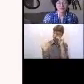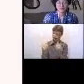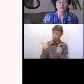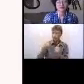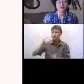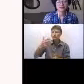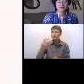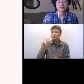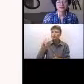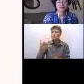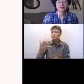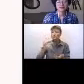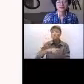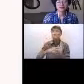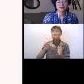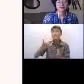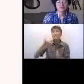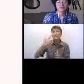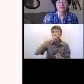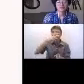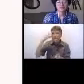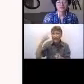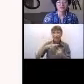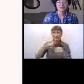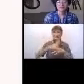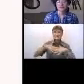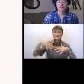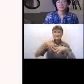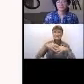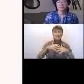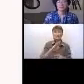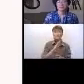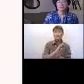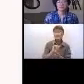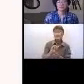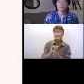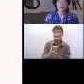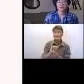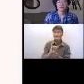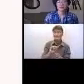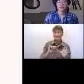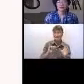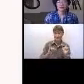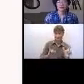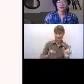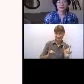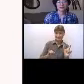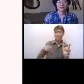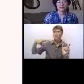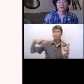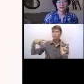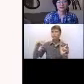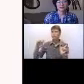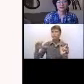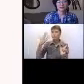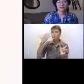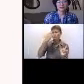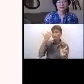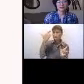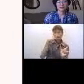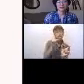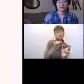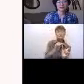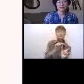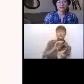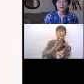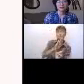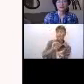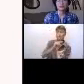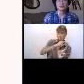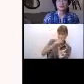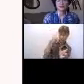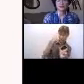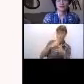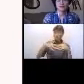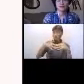are outside of that is because of, of the injustices that are explicitly being done